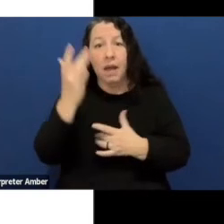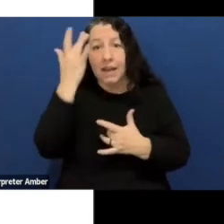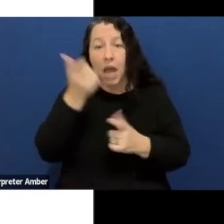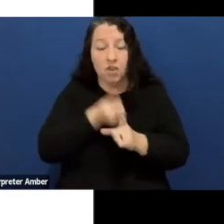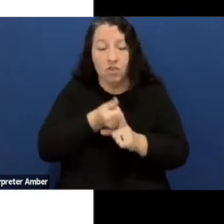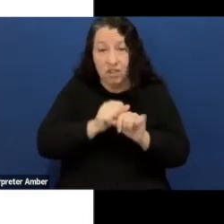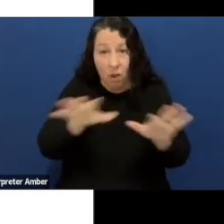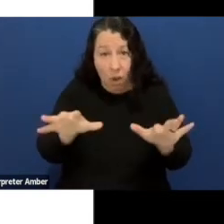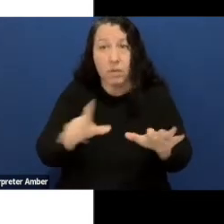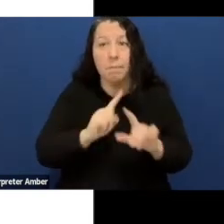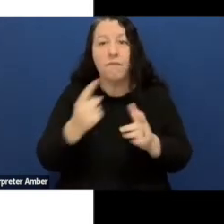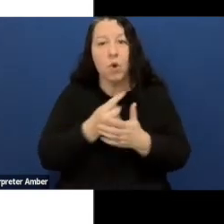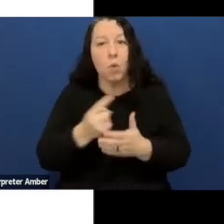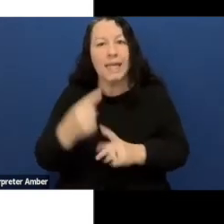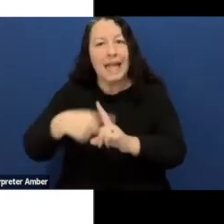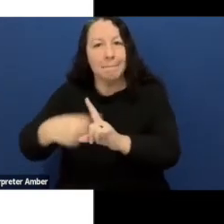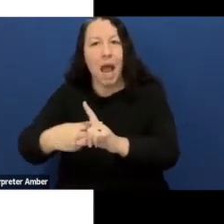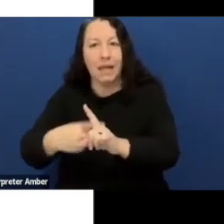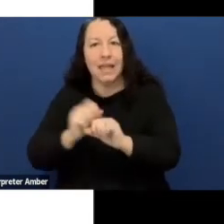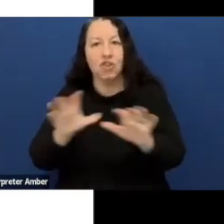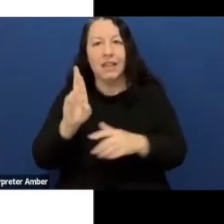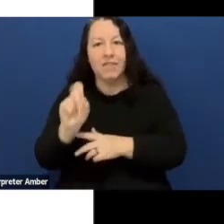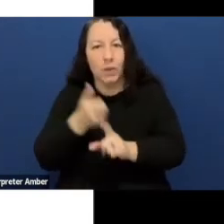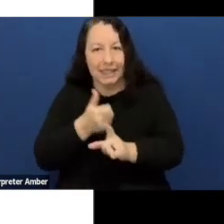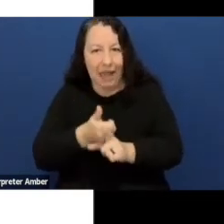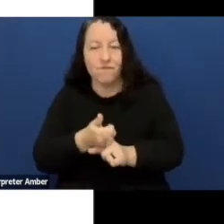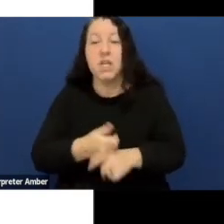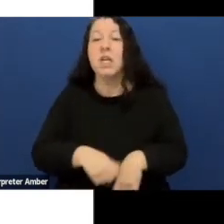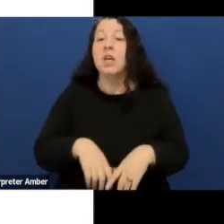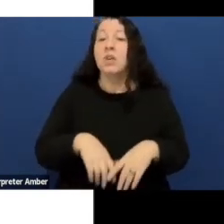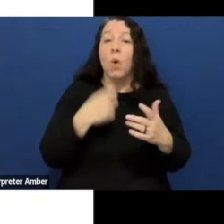we know that many people can shed the virus, even if it's not infectious for a long period